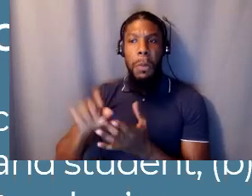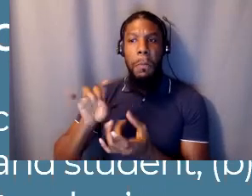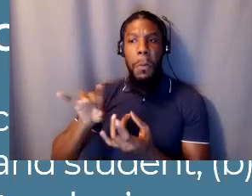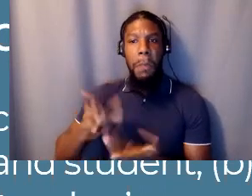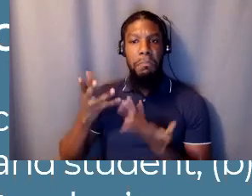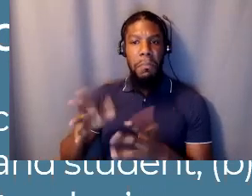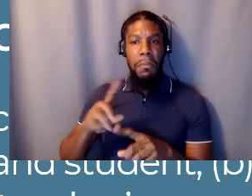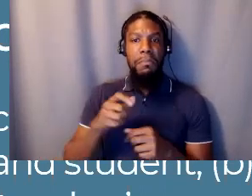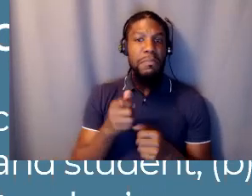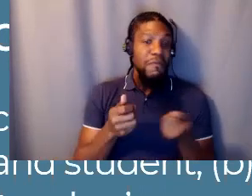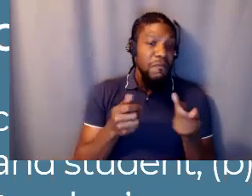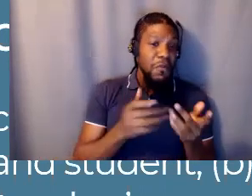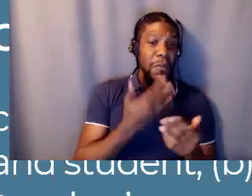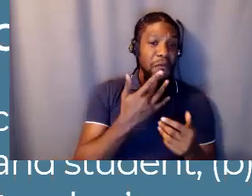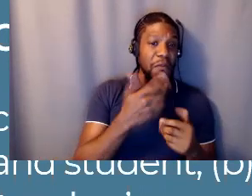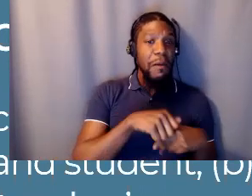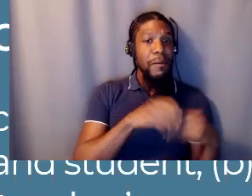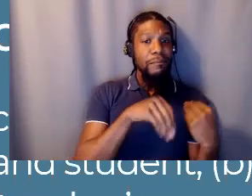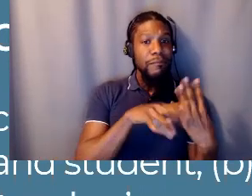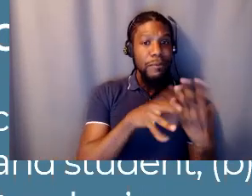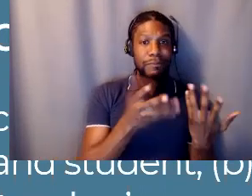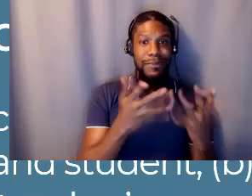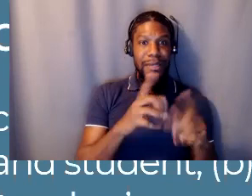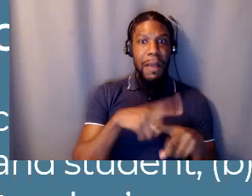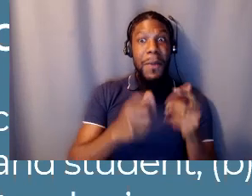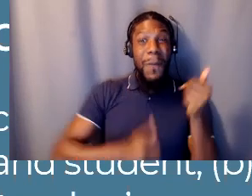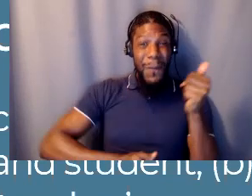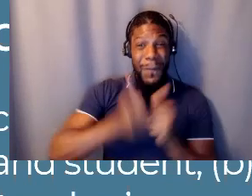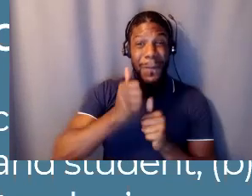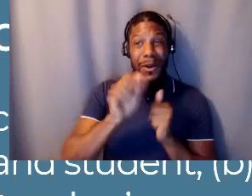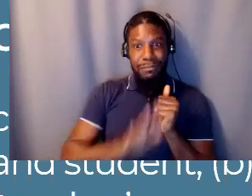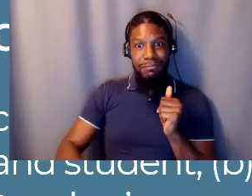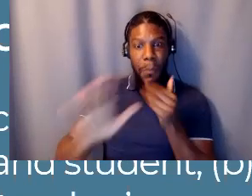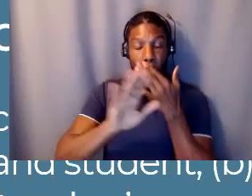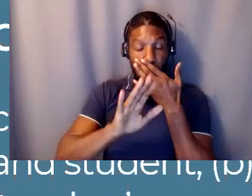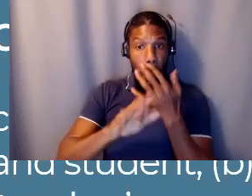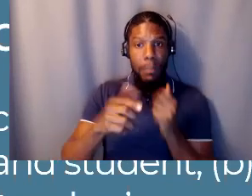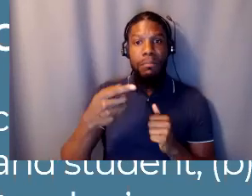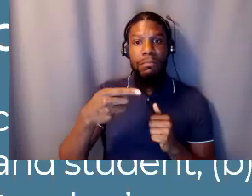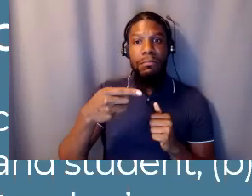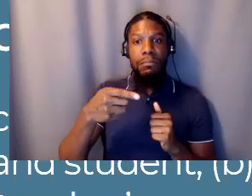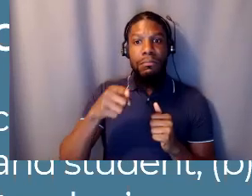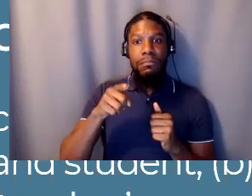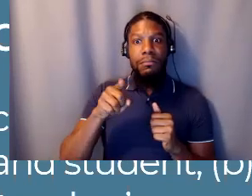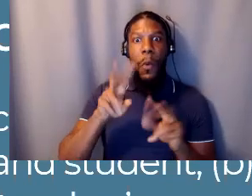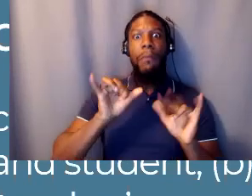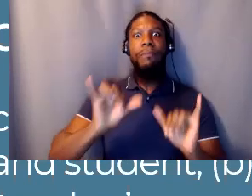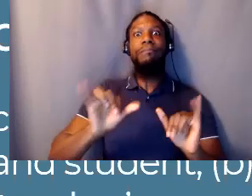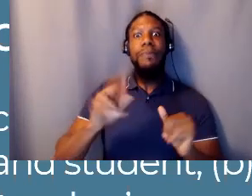But the great majority recognized that both forms of feedback really were useful in different ways.